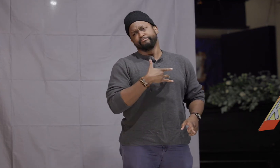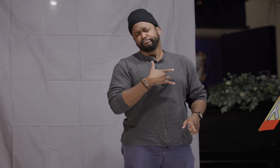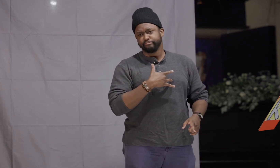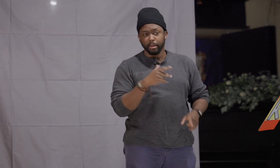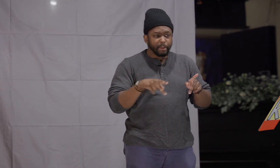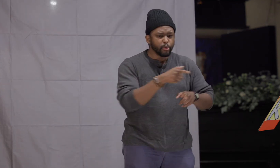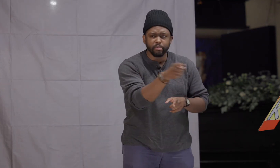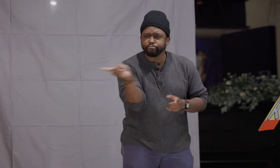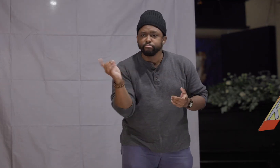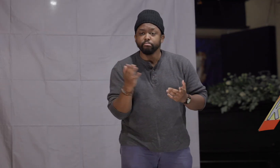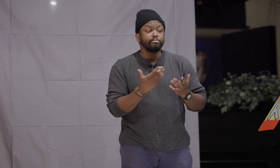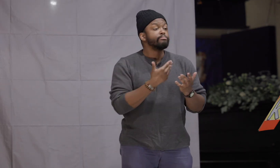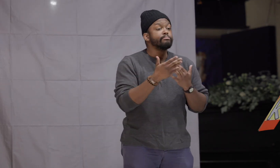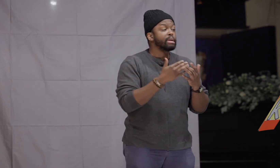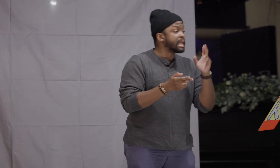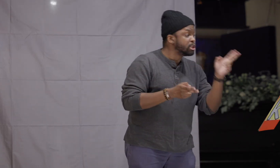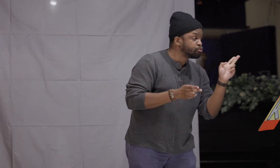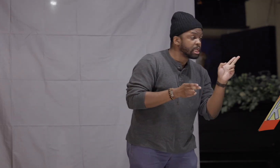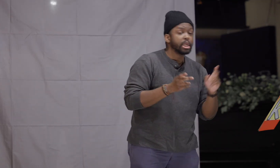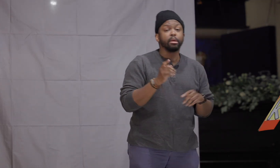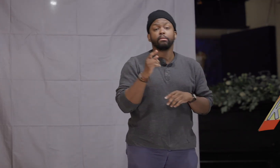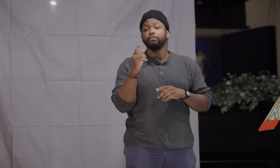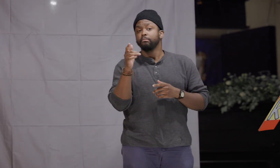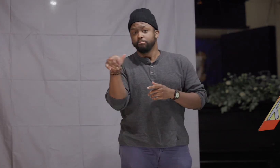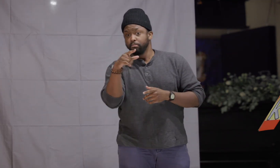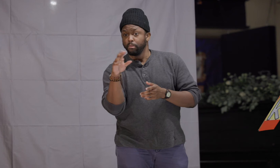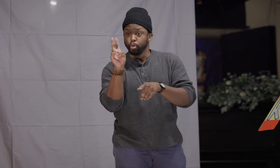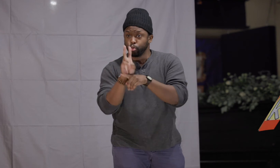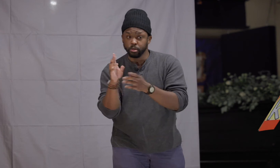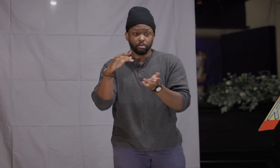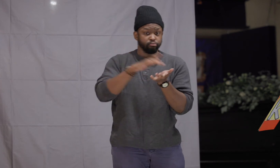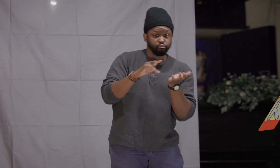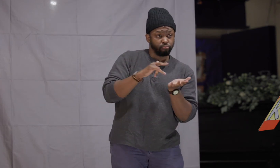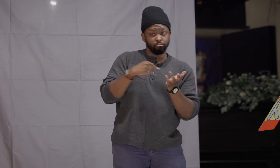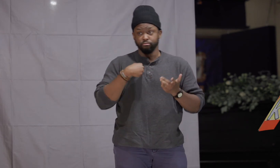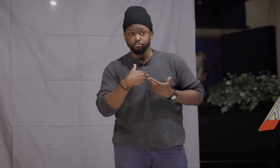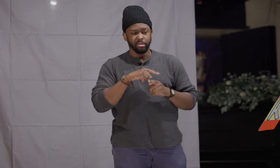is not out of hate for anyone in this room. It's important that we talk about history